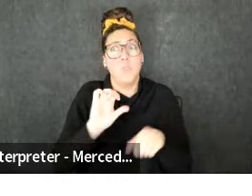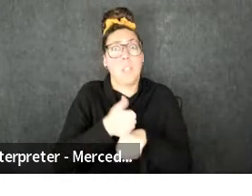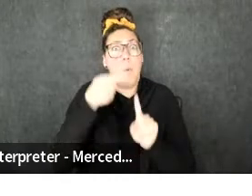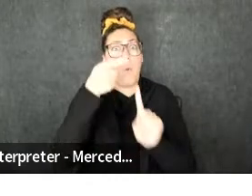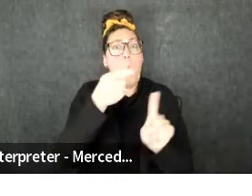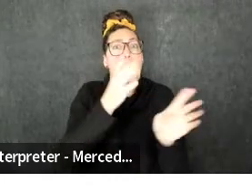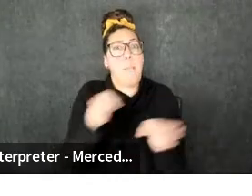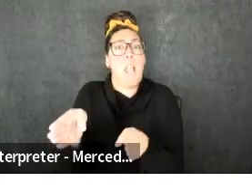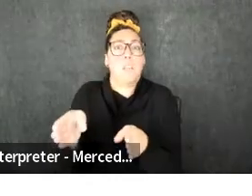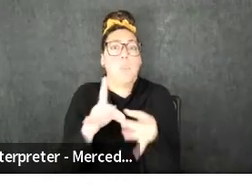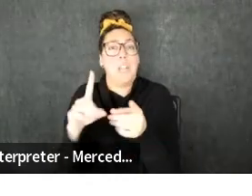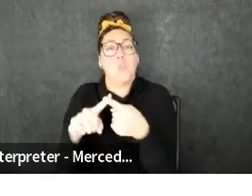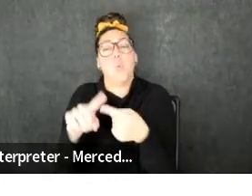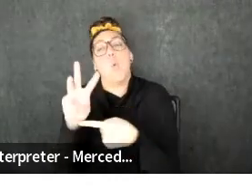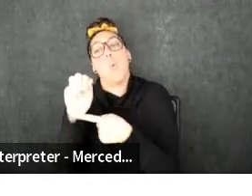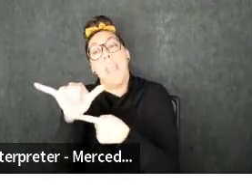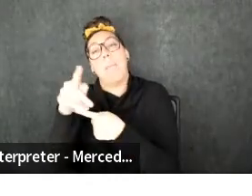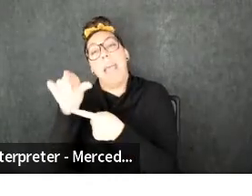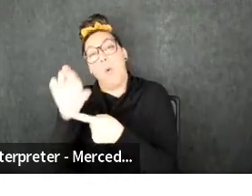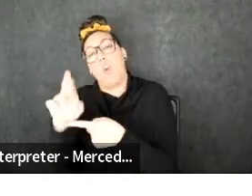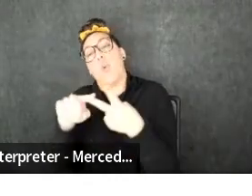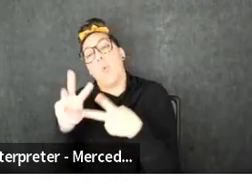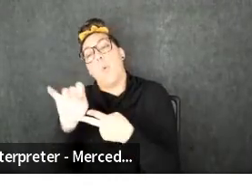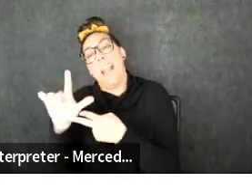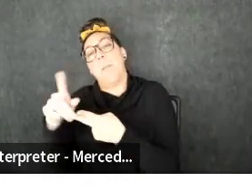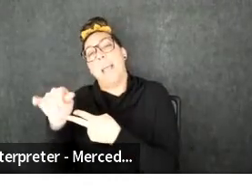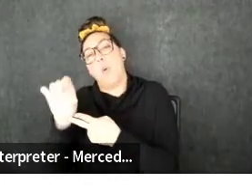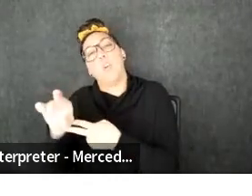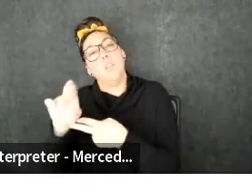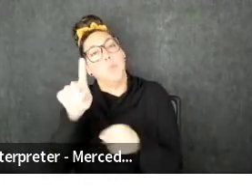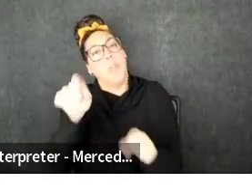to where power will power for you to make it through the semester. Okay.